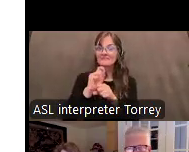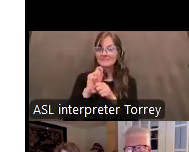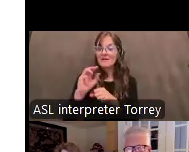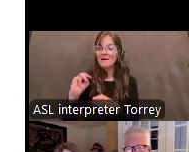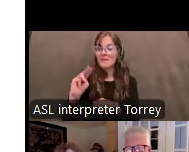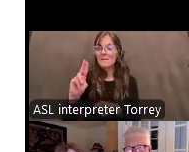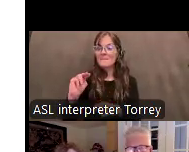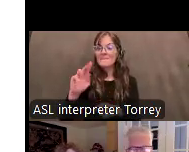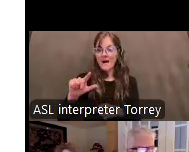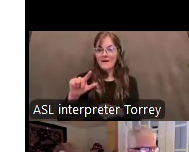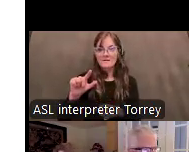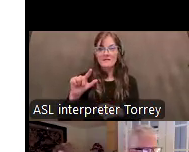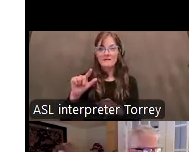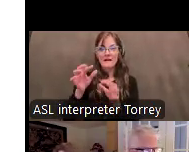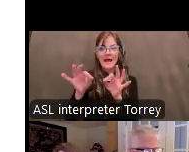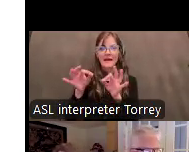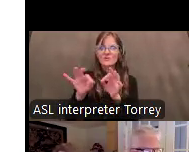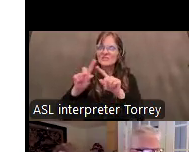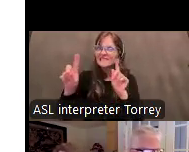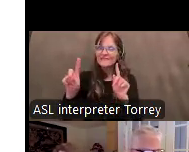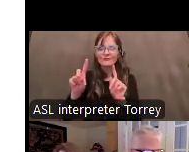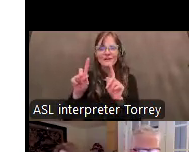Also, brand strength is the employment focus,